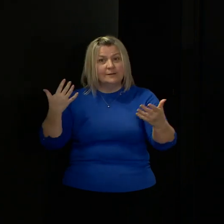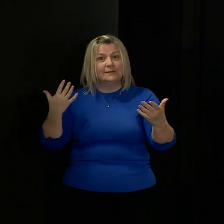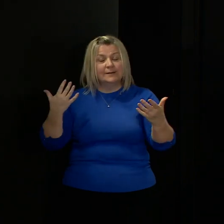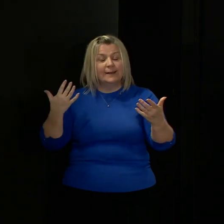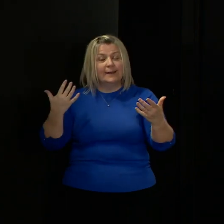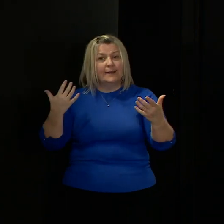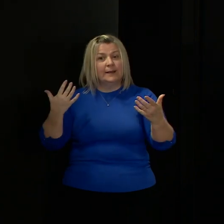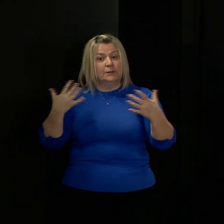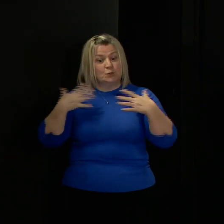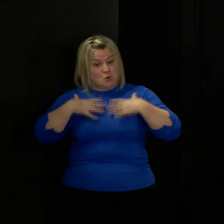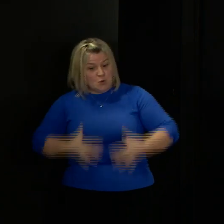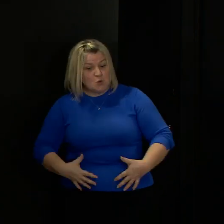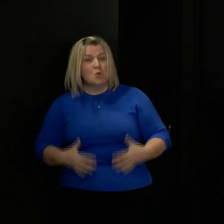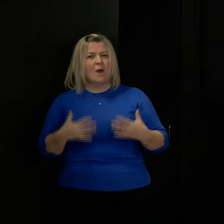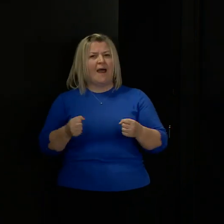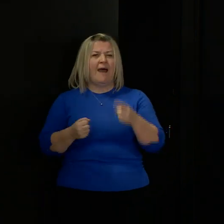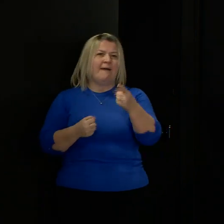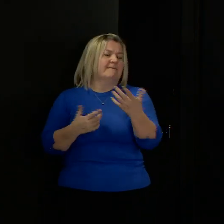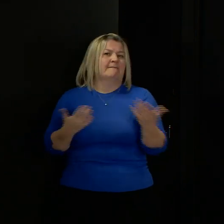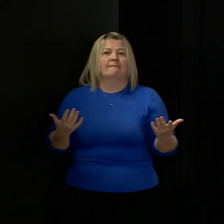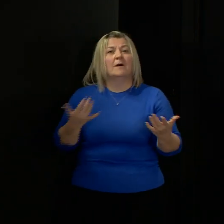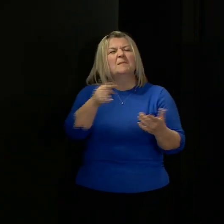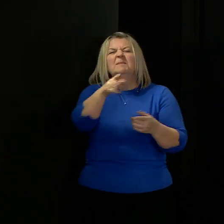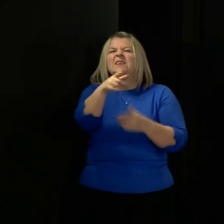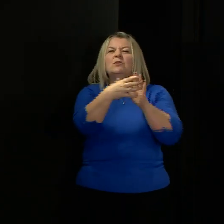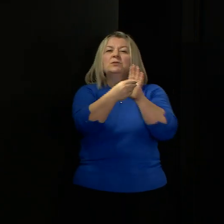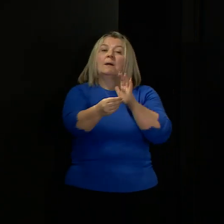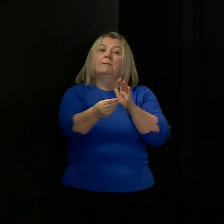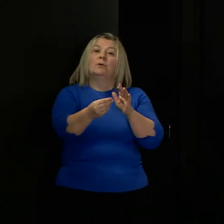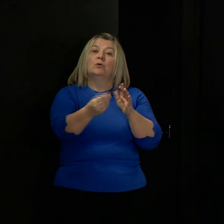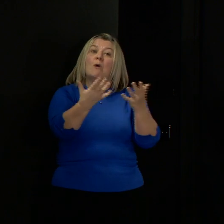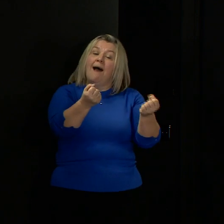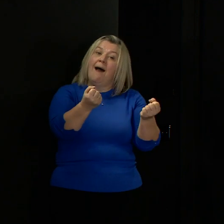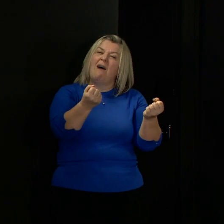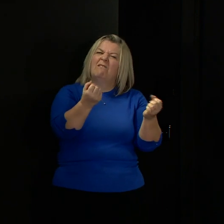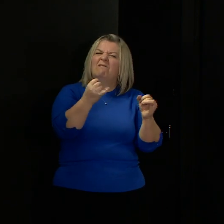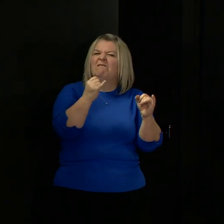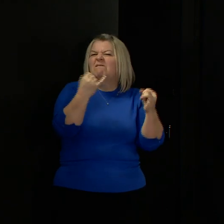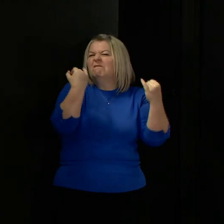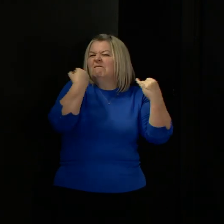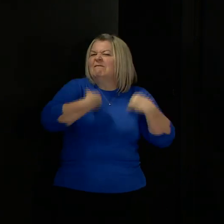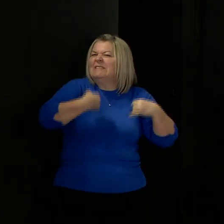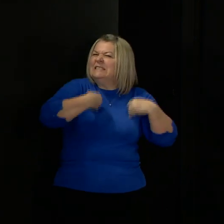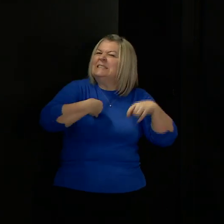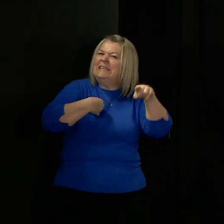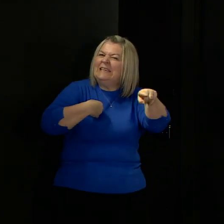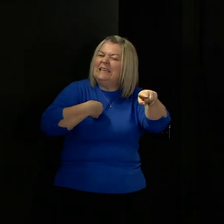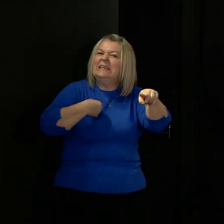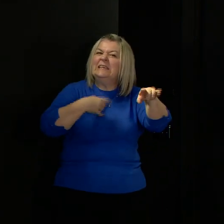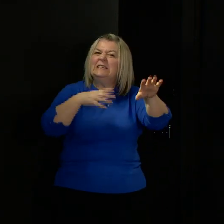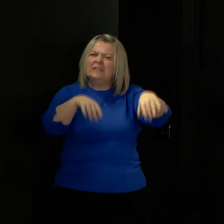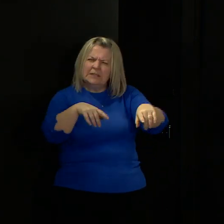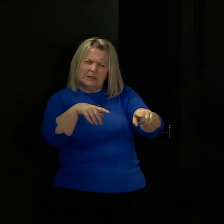for those people with mild disease sometimes it's a very delayed antibody response that people get and that becomes very difficult to detect and the